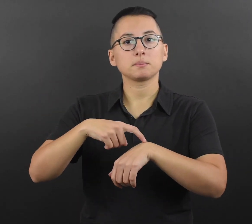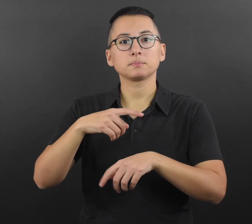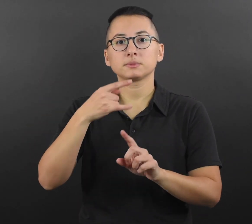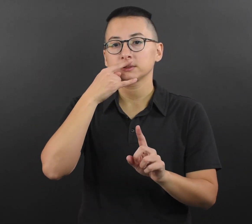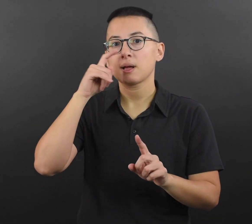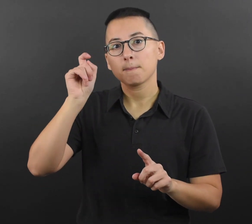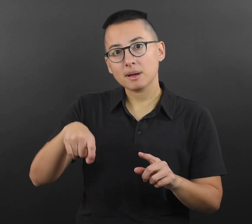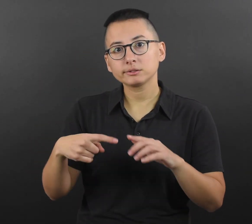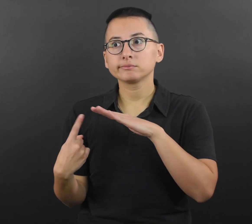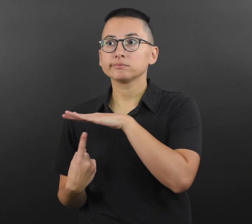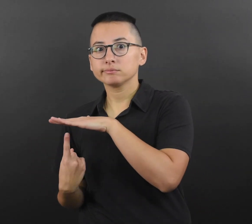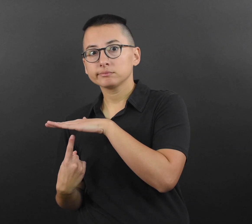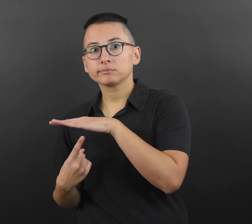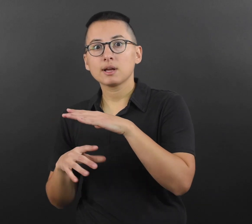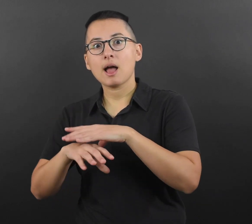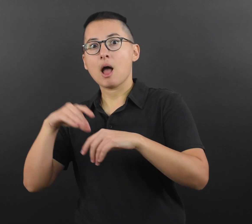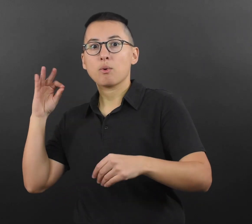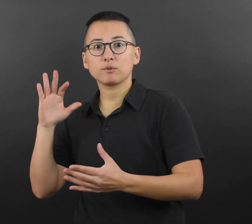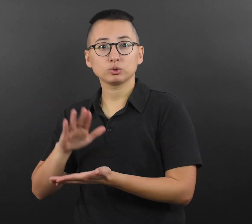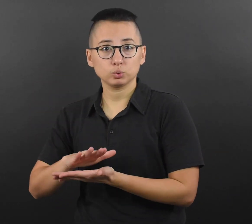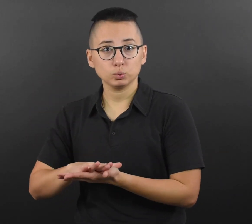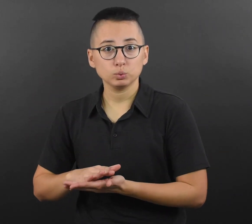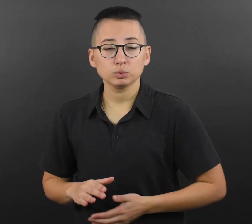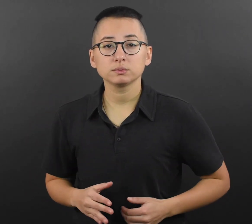Reduce the amount of time kids need to be quarantined and out of school.